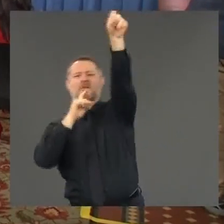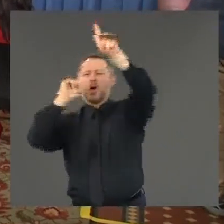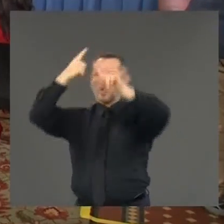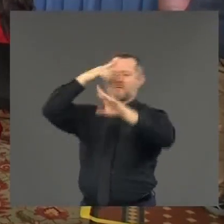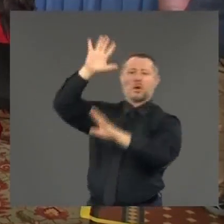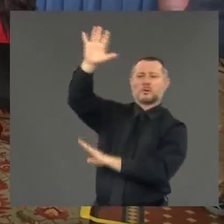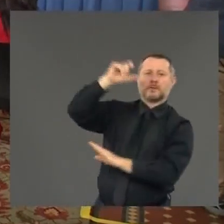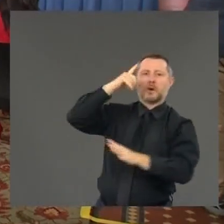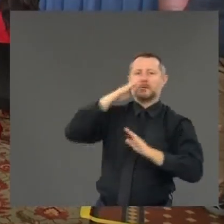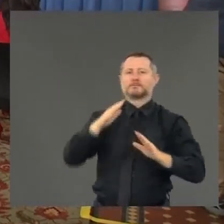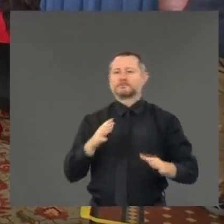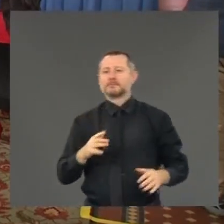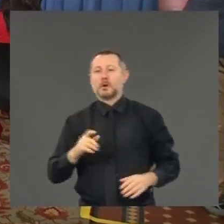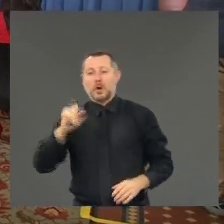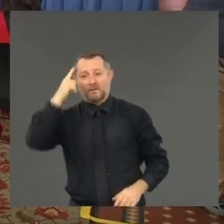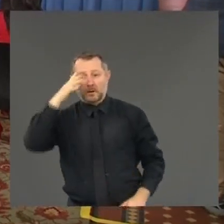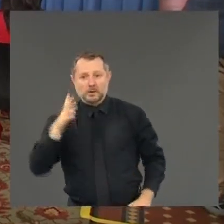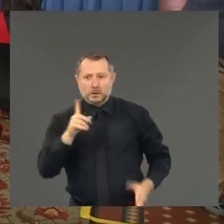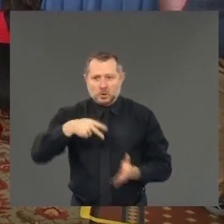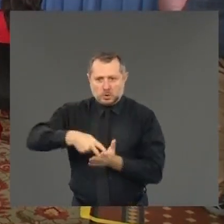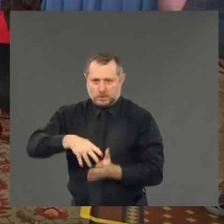BUT I WILL BE HERE TOMORROW.